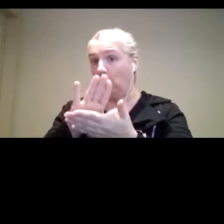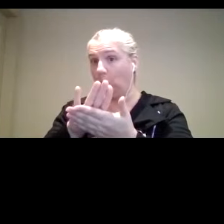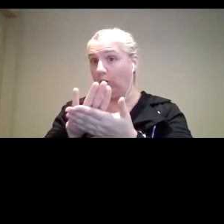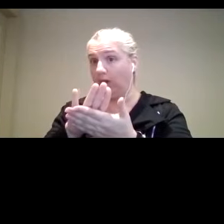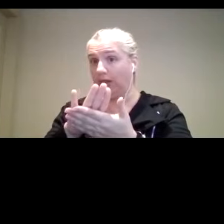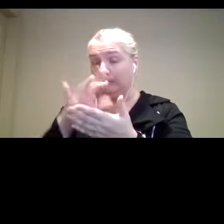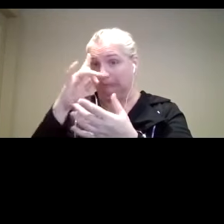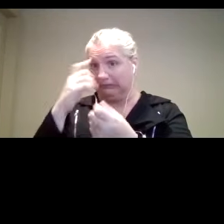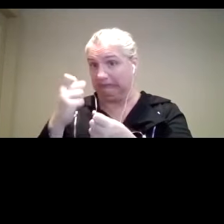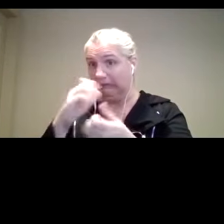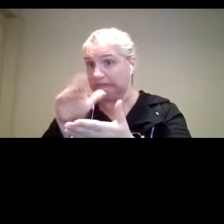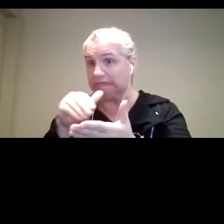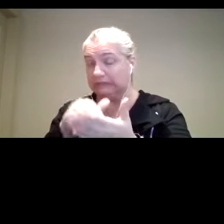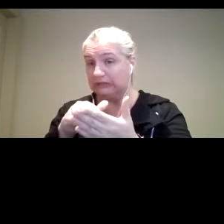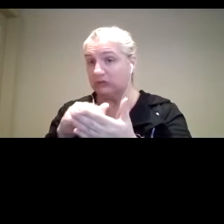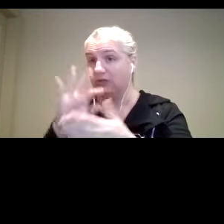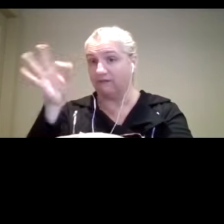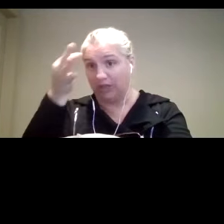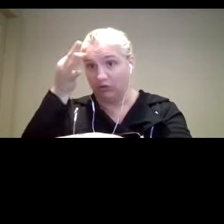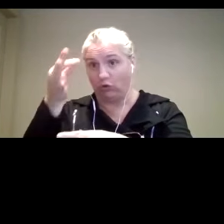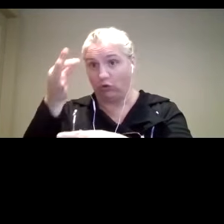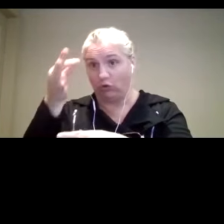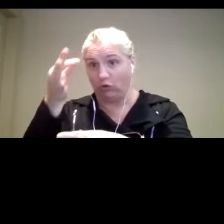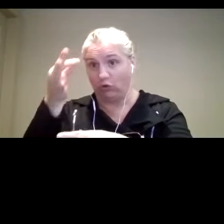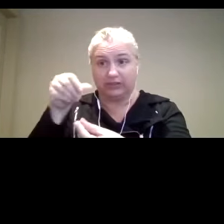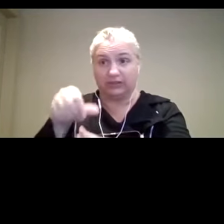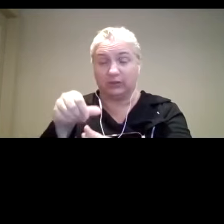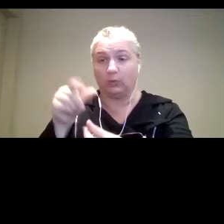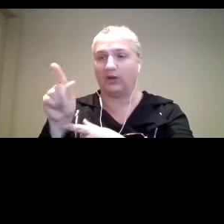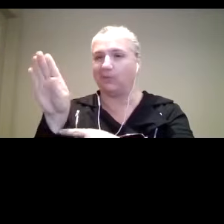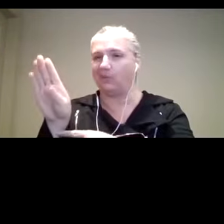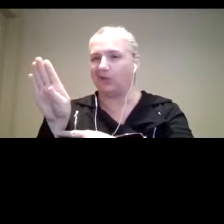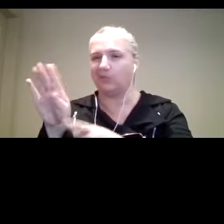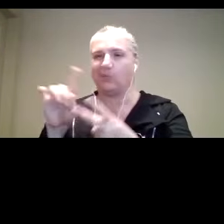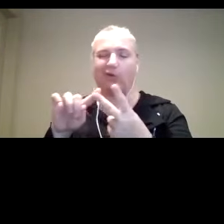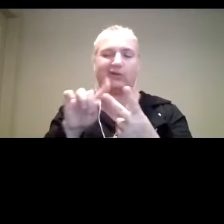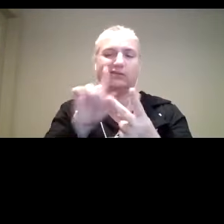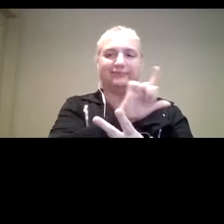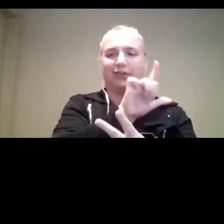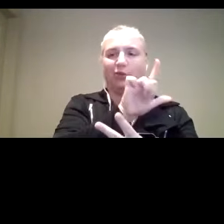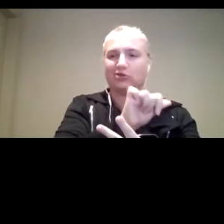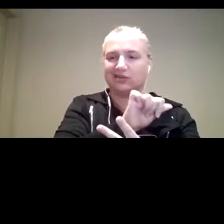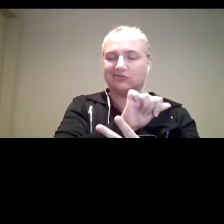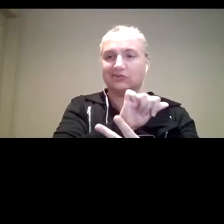So, there was one in Baltimore and one on the West Coast in Los Angeles. They still exist.